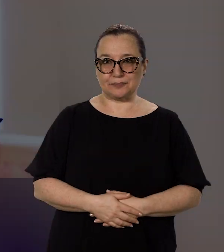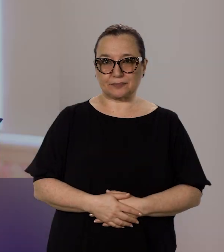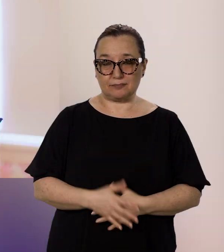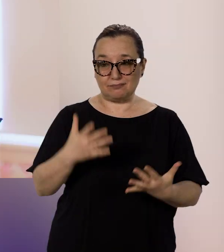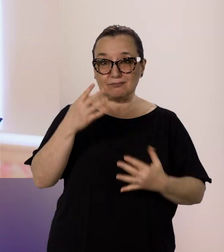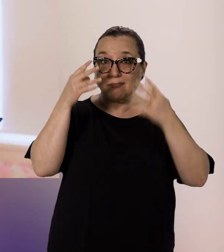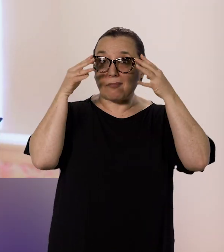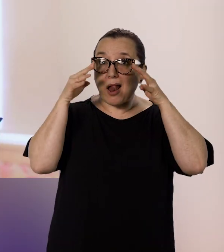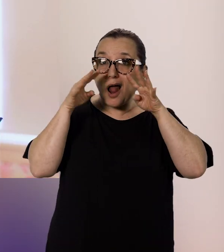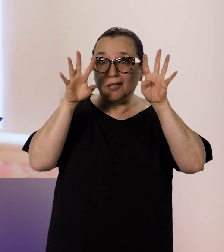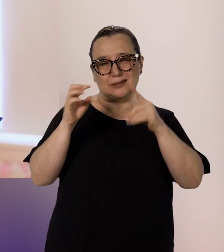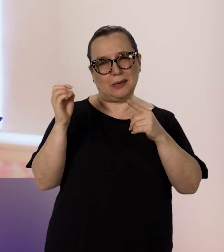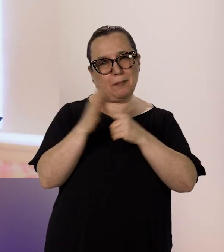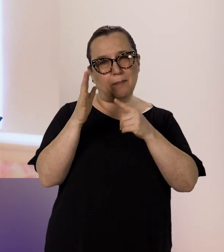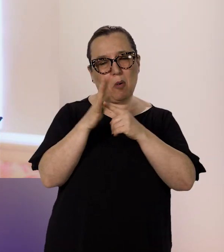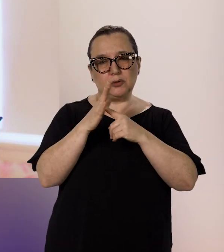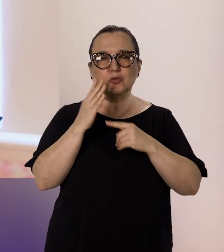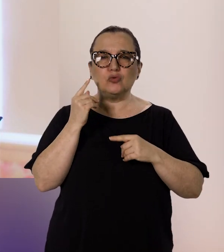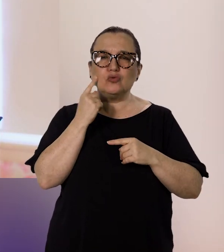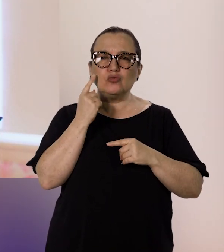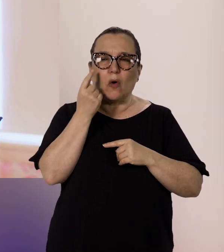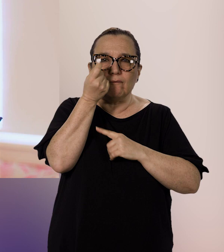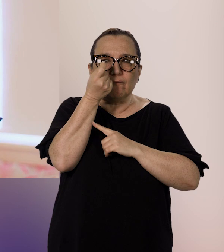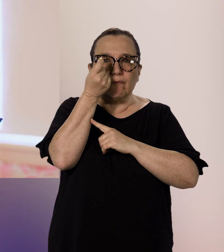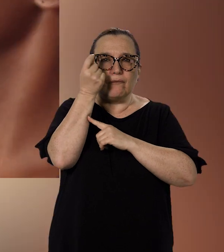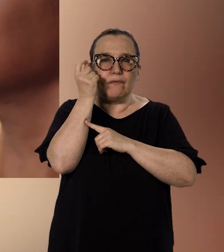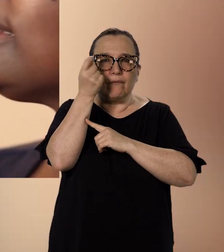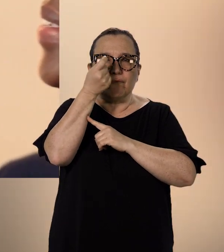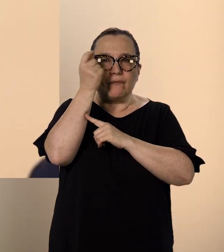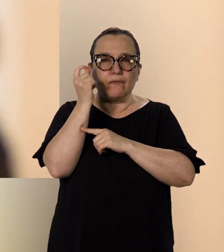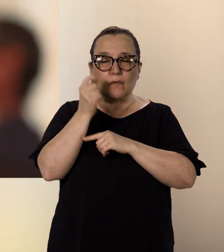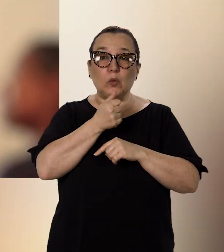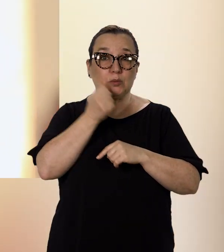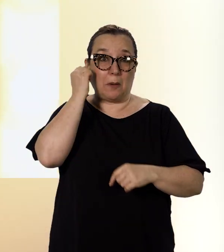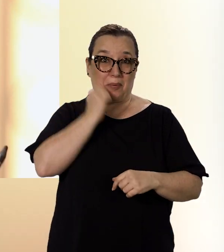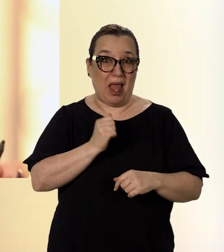When it comes to the lashes, it's really important to use a soft leaded eyeliner. I'm going to